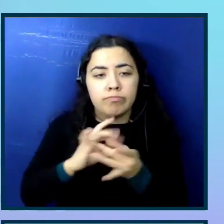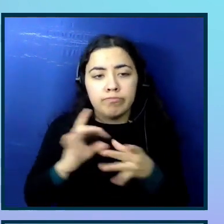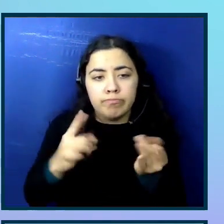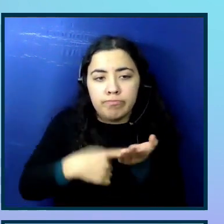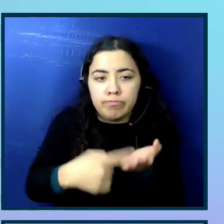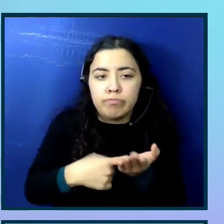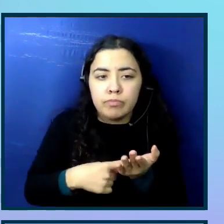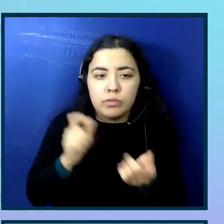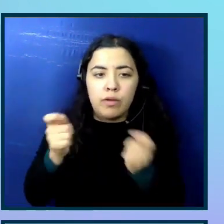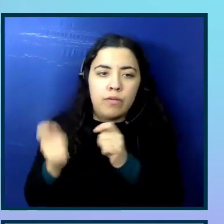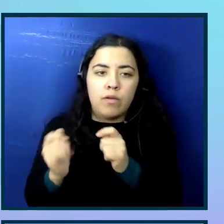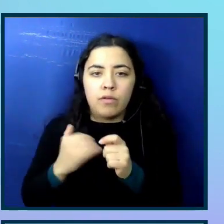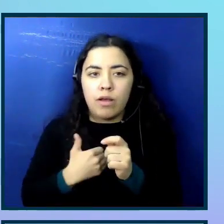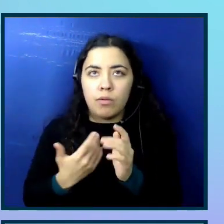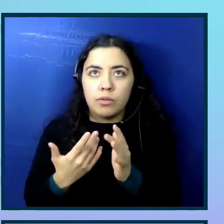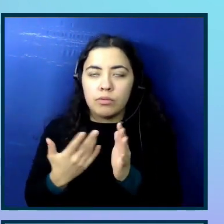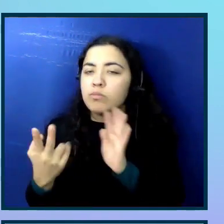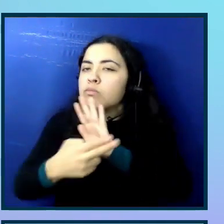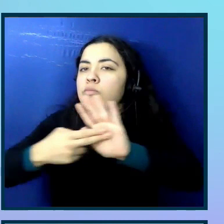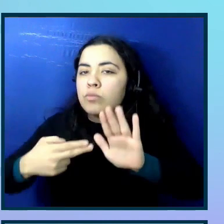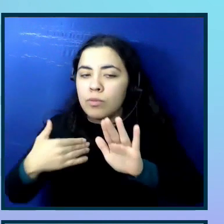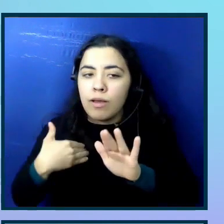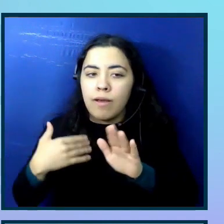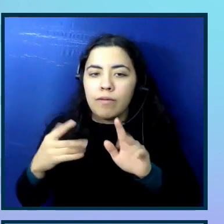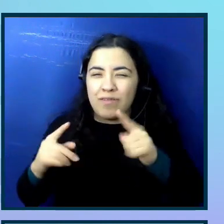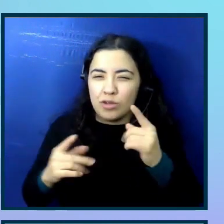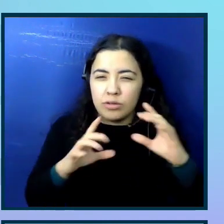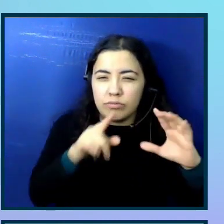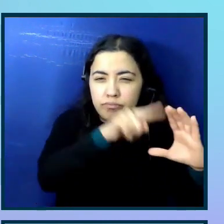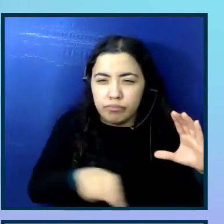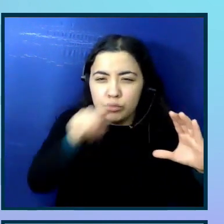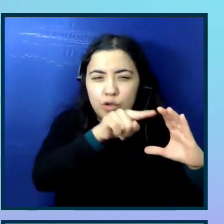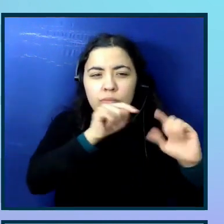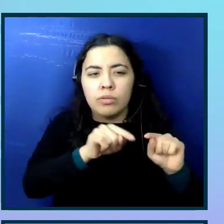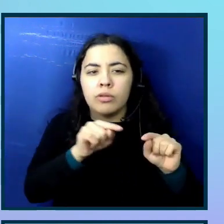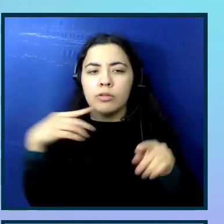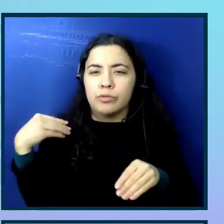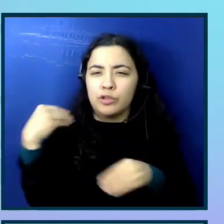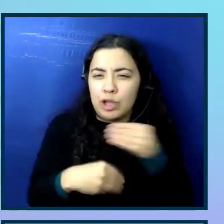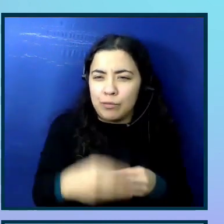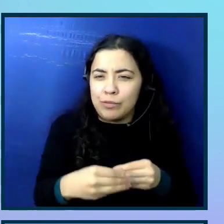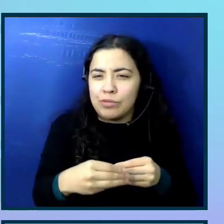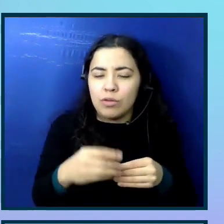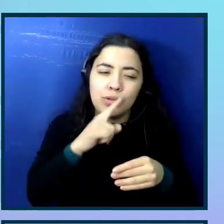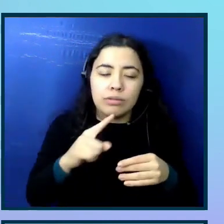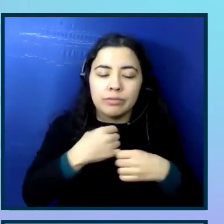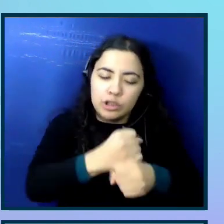to evolve our brand, we had a generation phase. We'll talk about that in case study one in typical design generation phases,